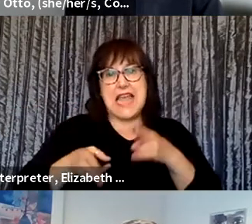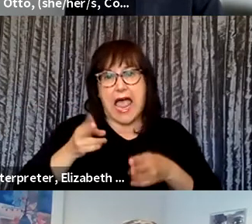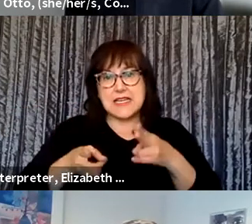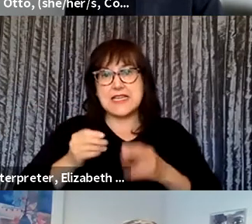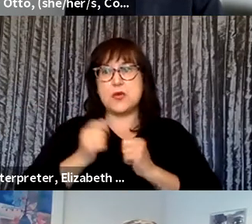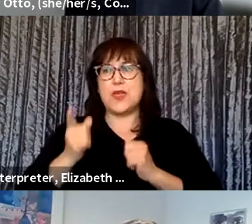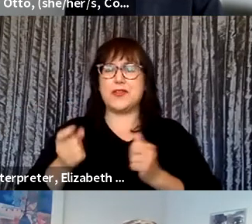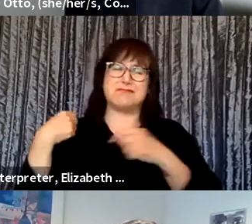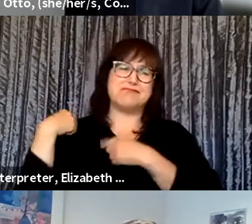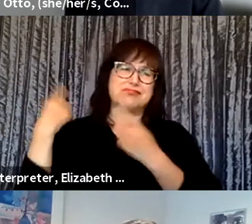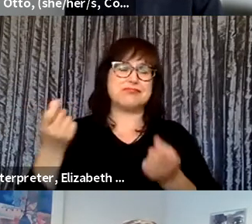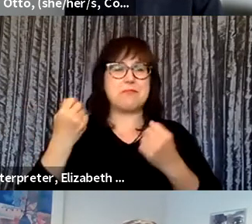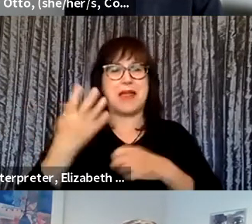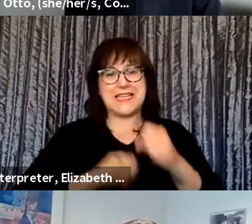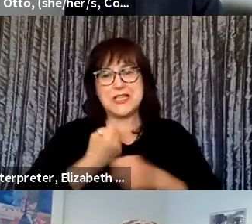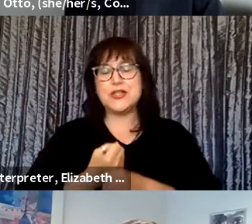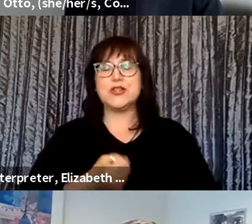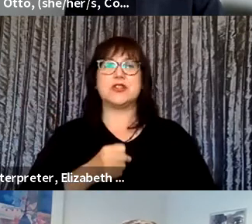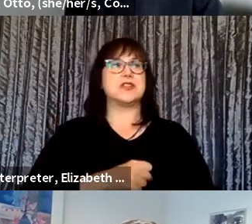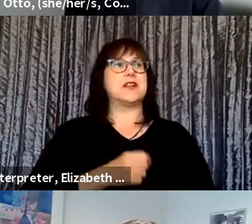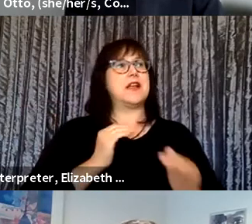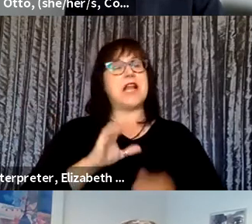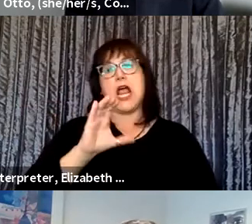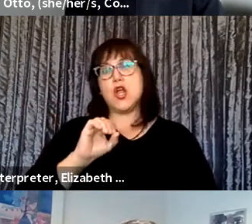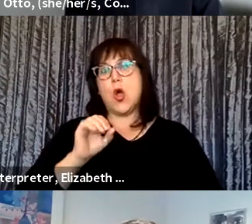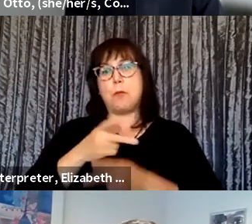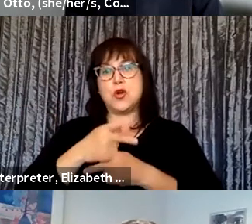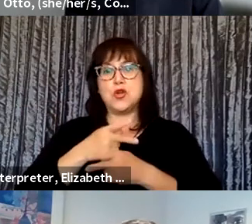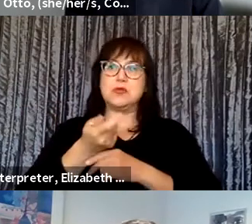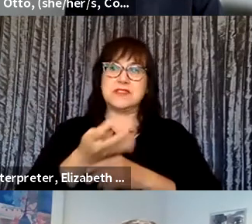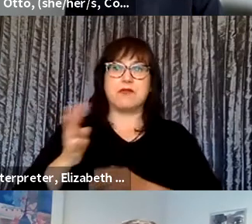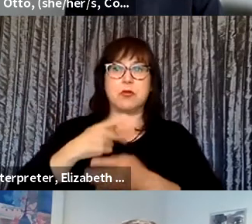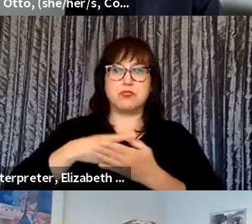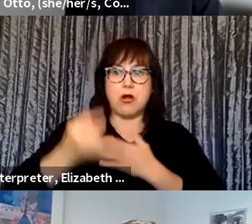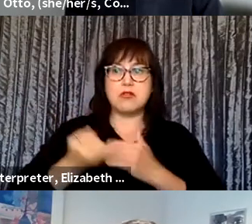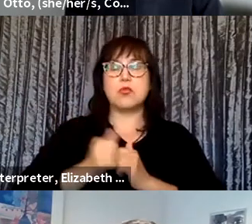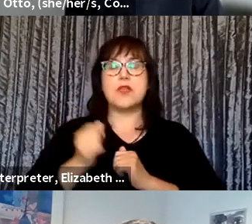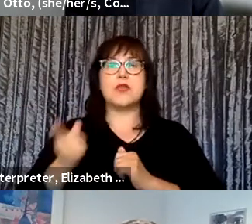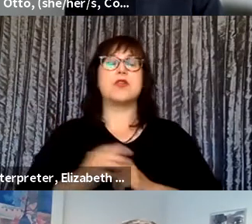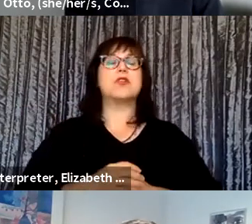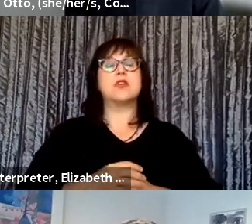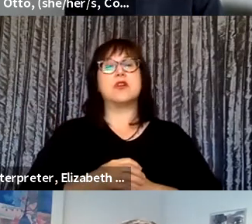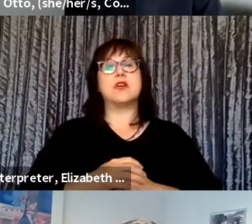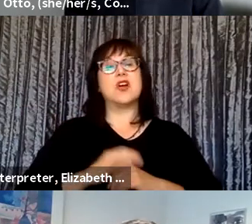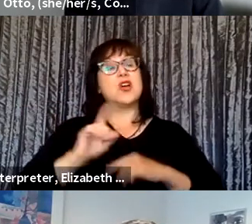and I co-produced with her for a couple of projects, so when the story turned to her